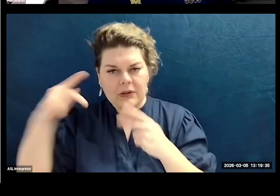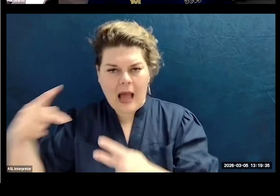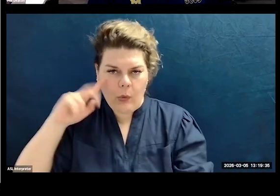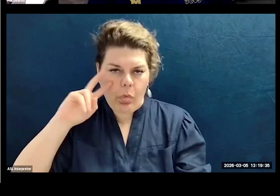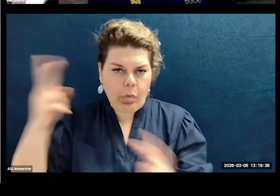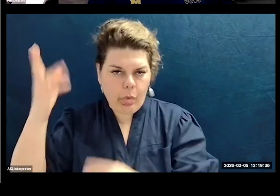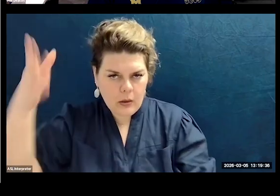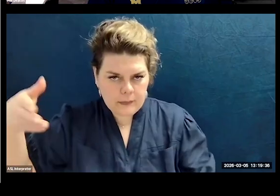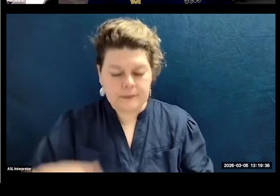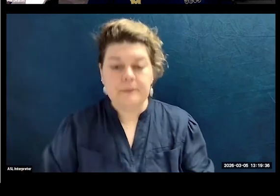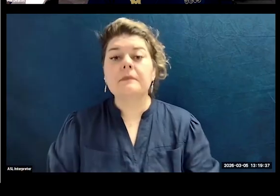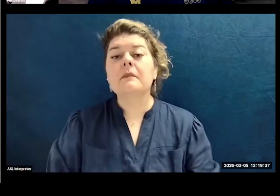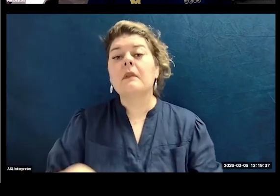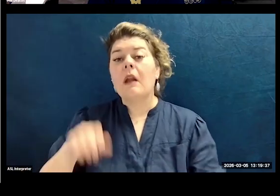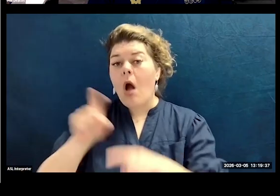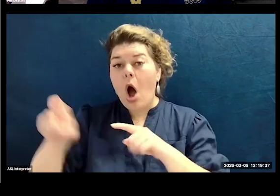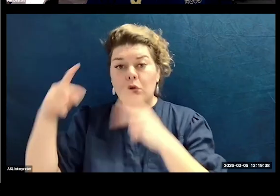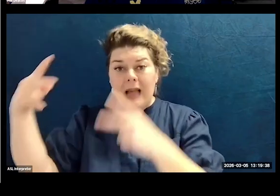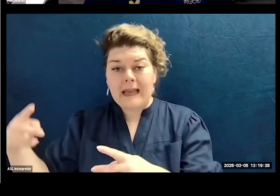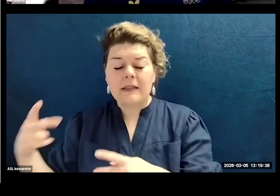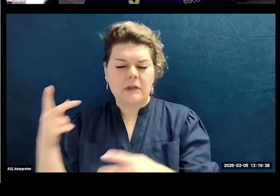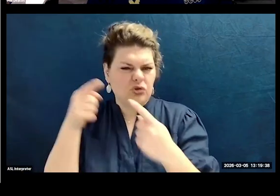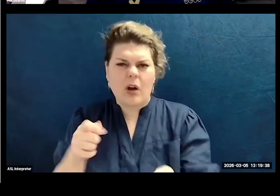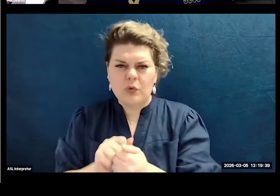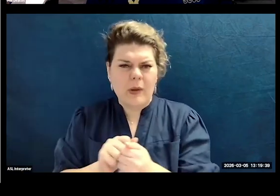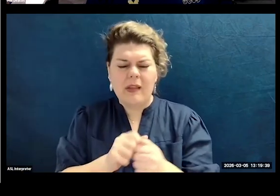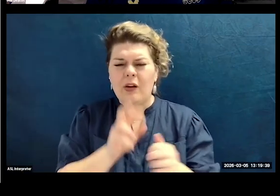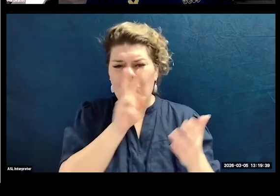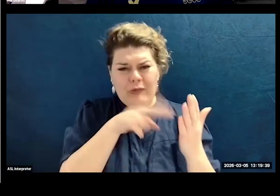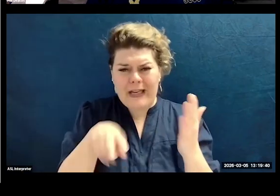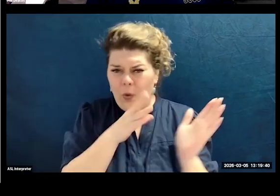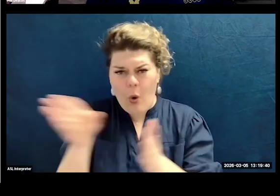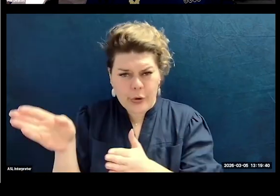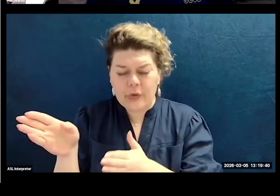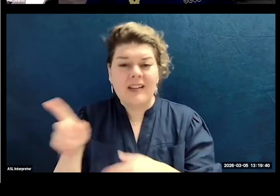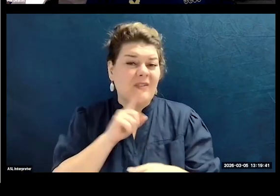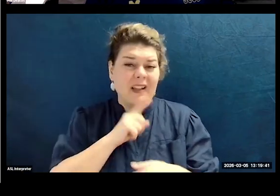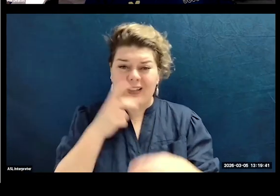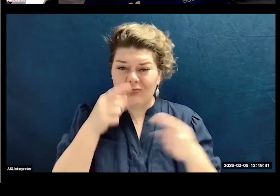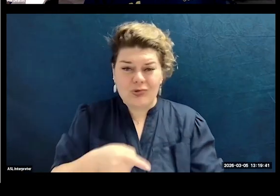Also, auto-tagging struggles with reading order. Auto-tagging really has trouble understanding human intent,